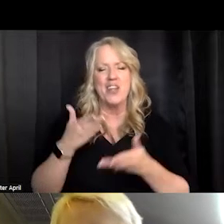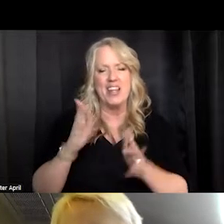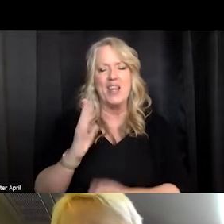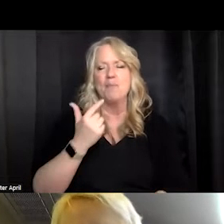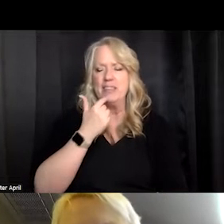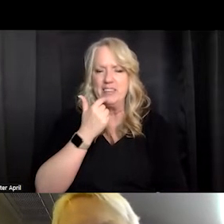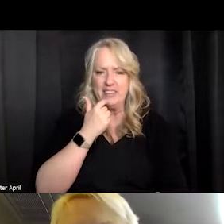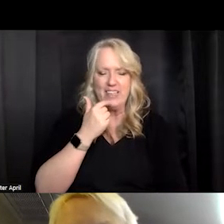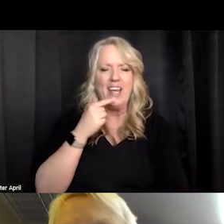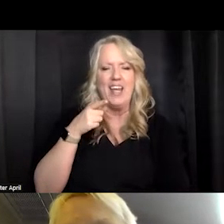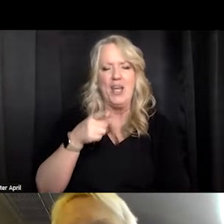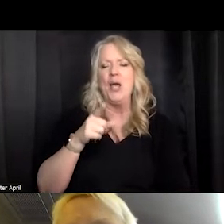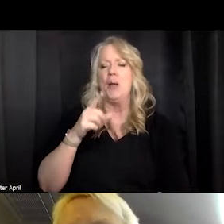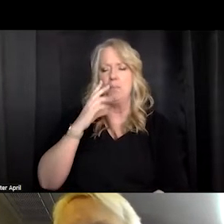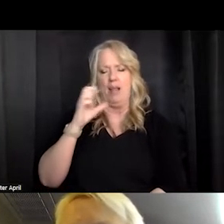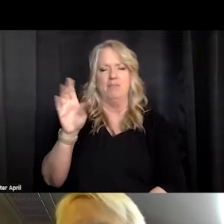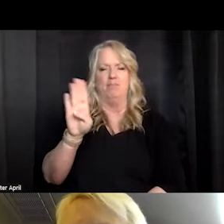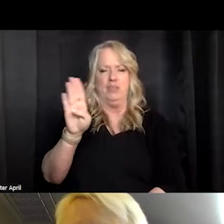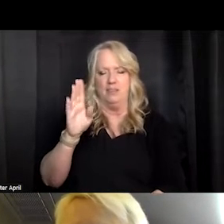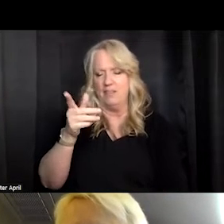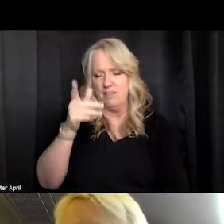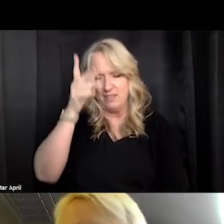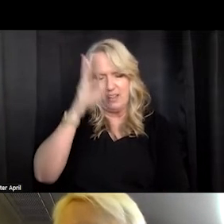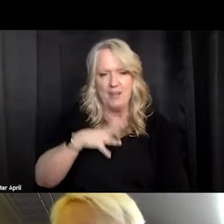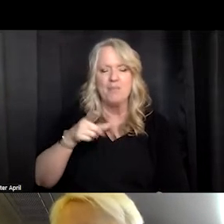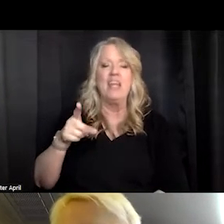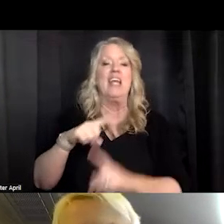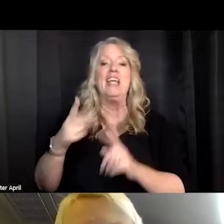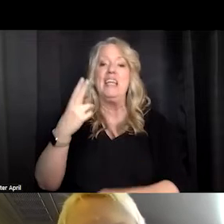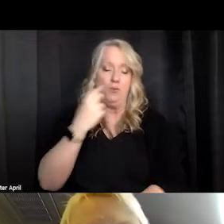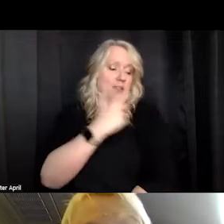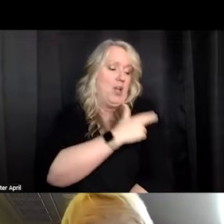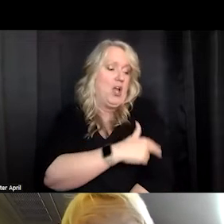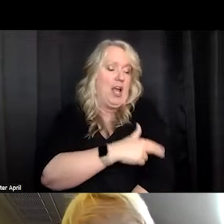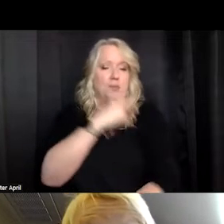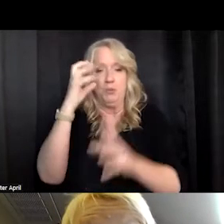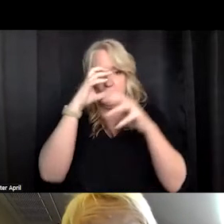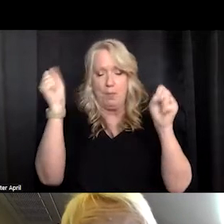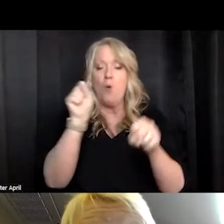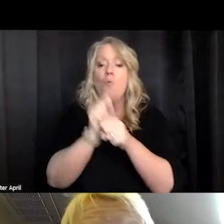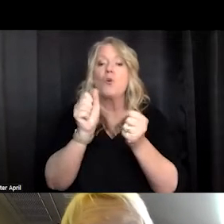. SO LET ME JUST SAY , A FEW THINGS ABOUT, JEAN